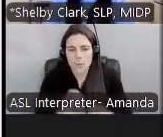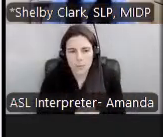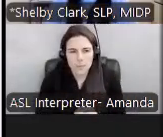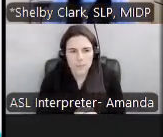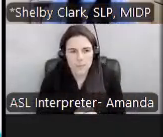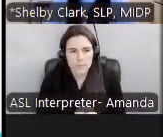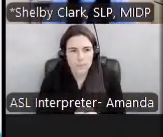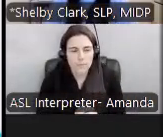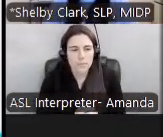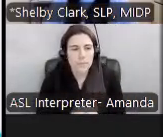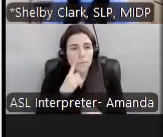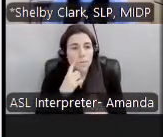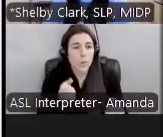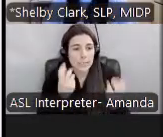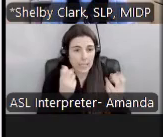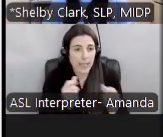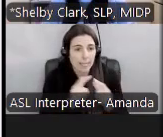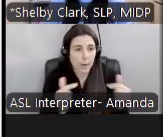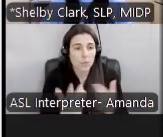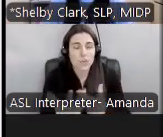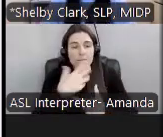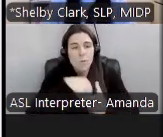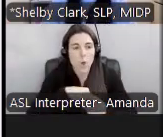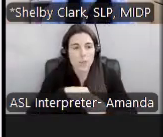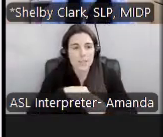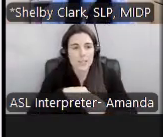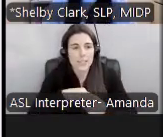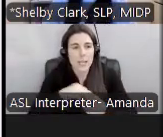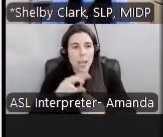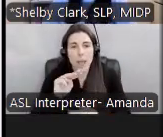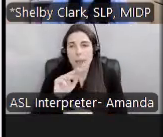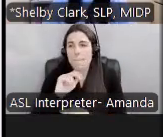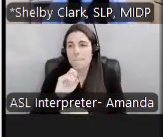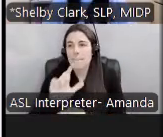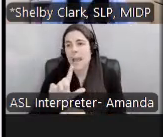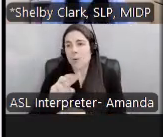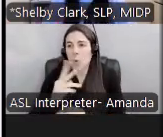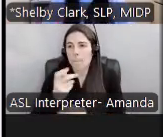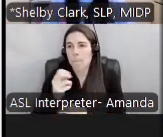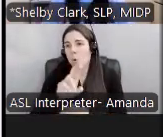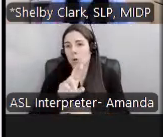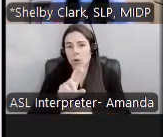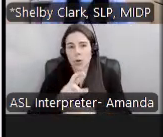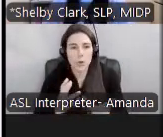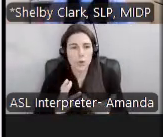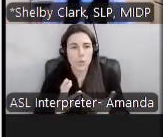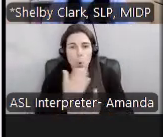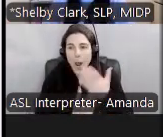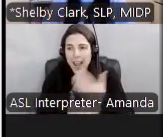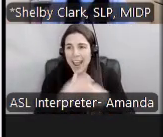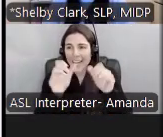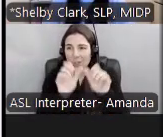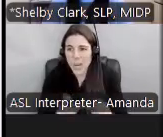for signed language, this involves manual motor coordination, so handshape movement, location, palm